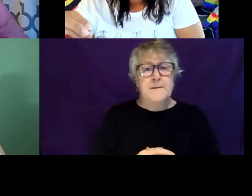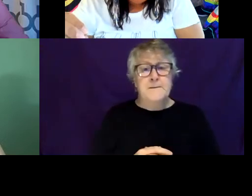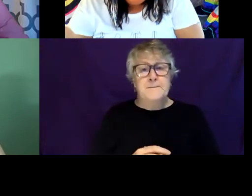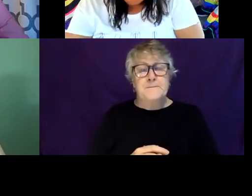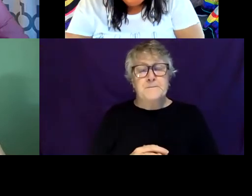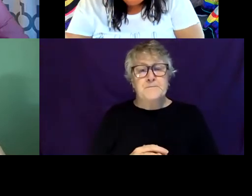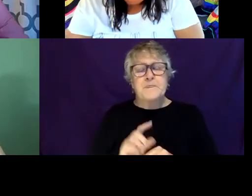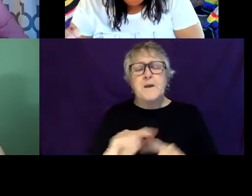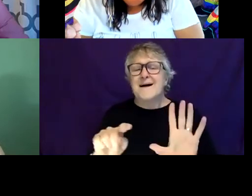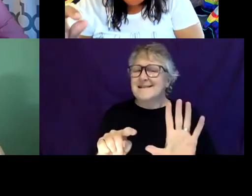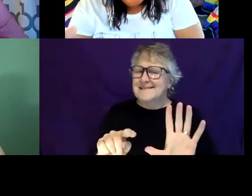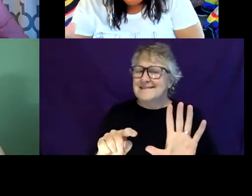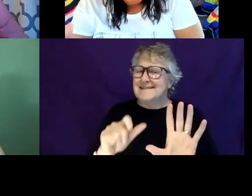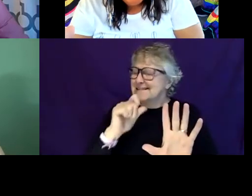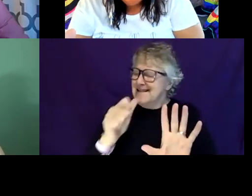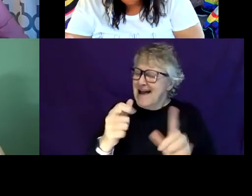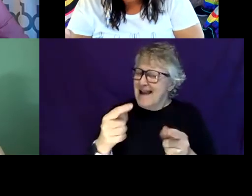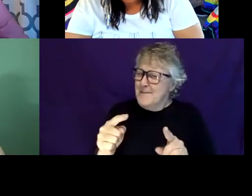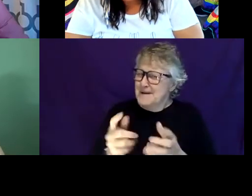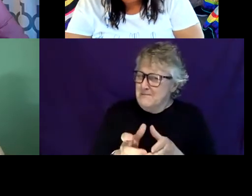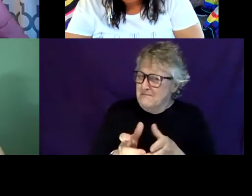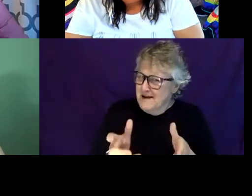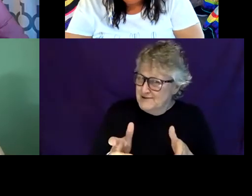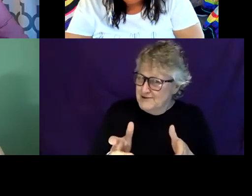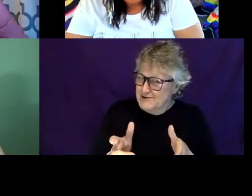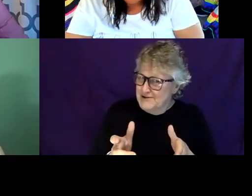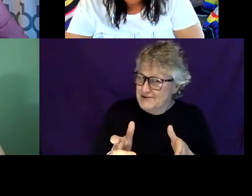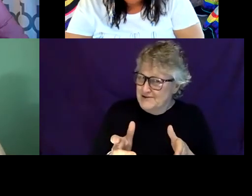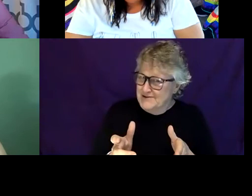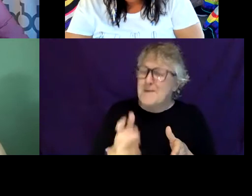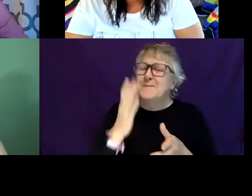but it's not happening, much, because of the barriers.